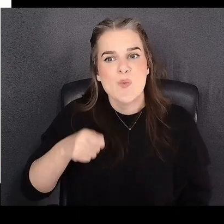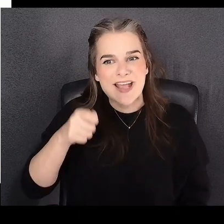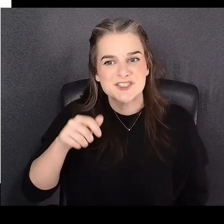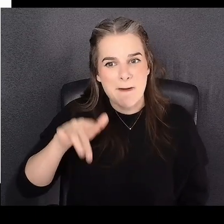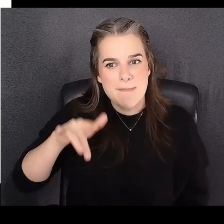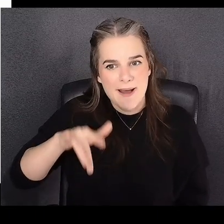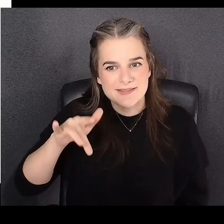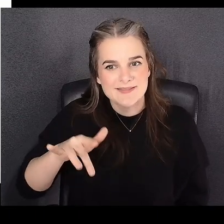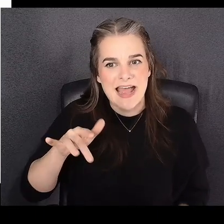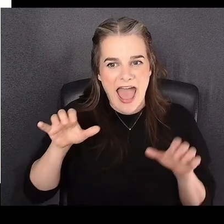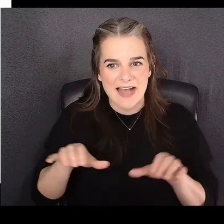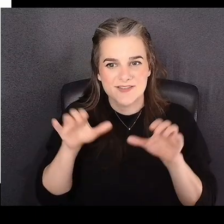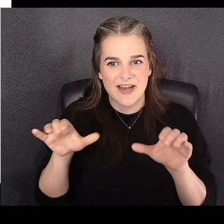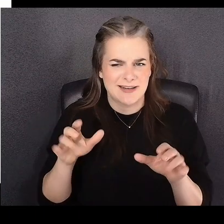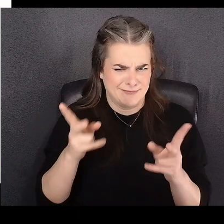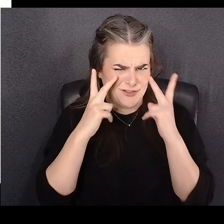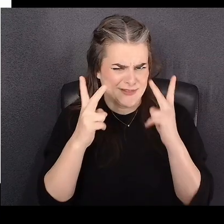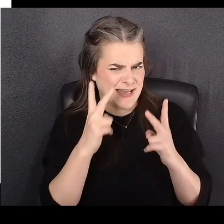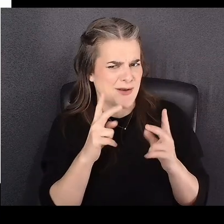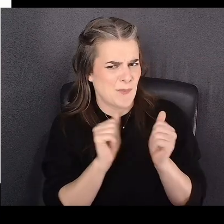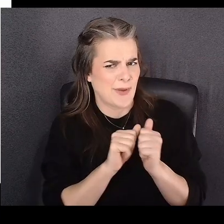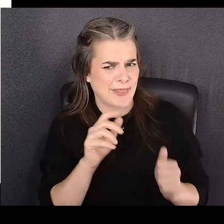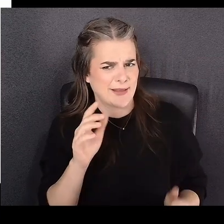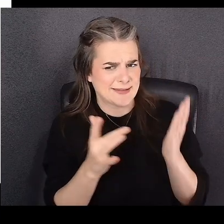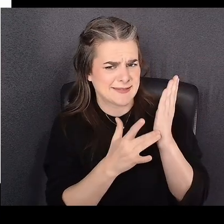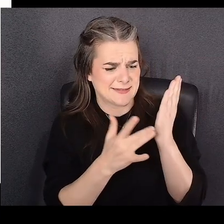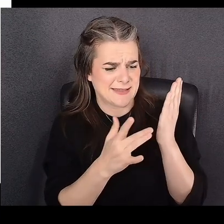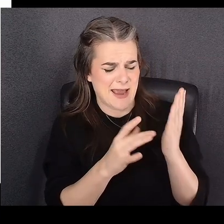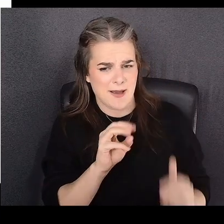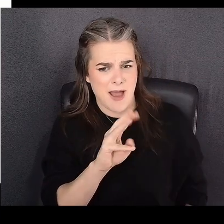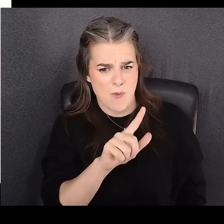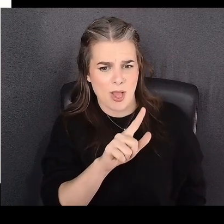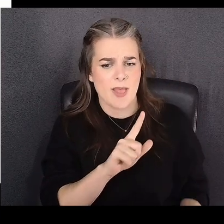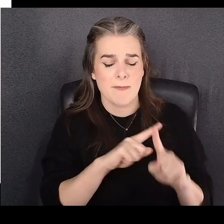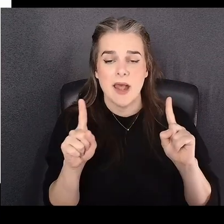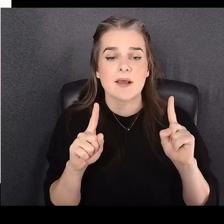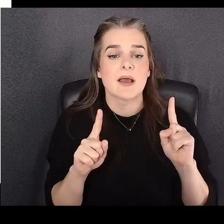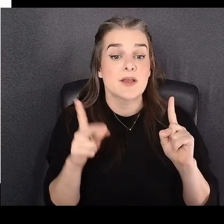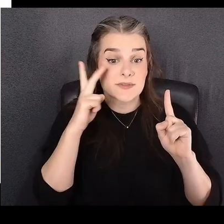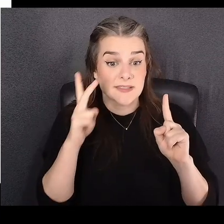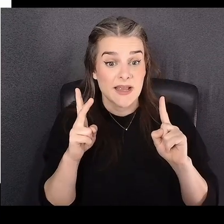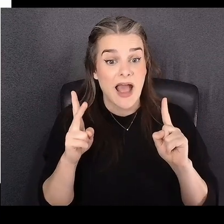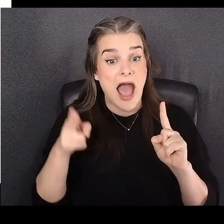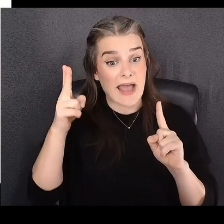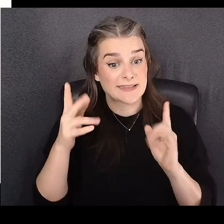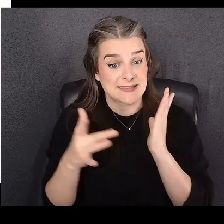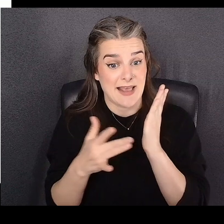But it could be as high tech as our adaptive gaming setup. So that's an adaptive Xbox there with all the switch access as well.